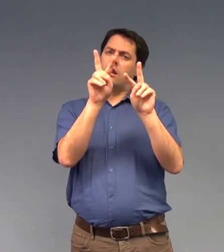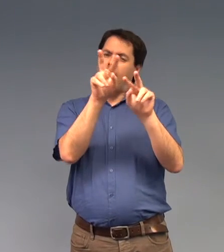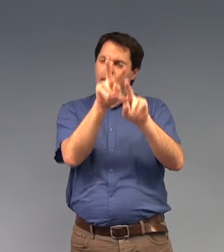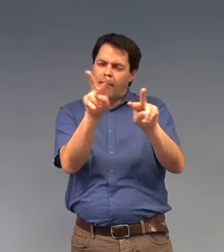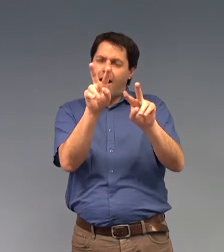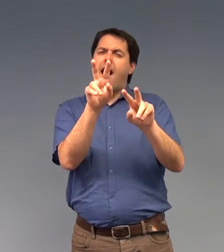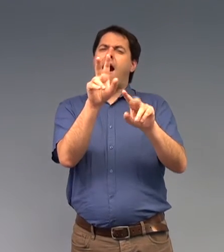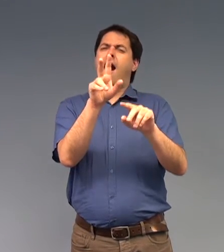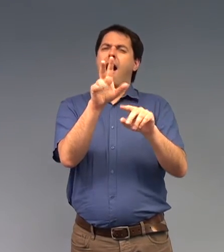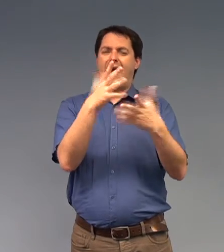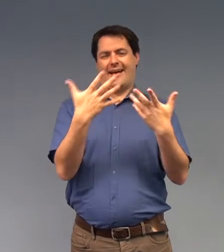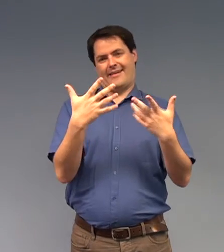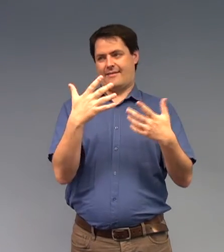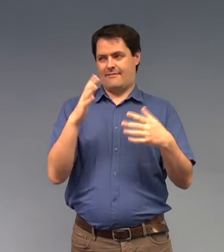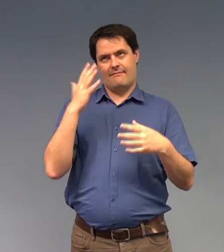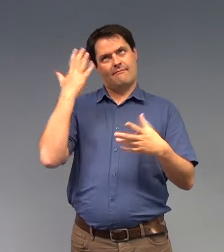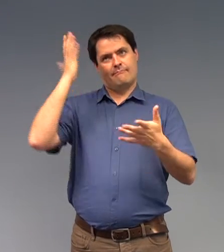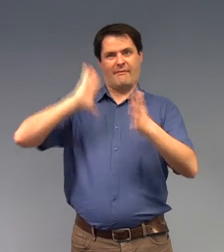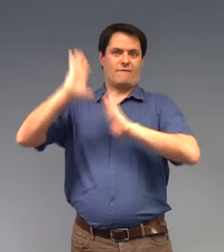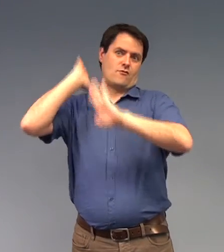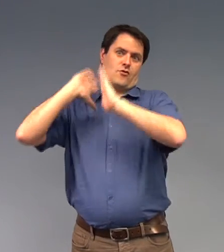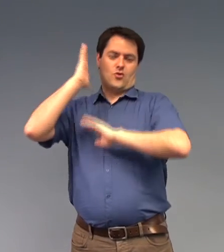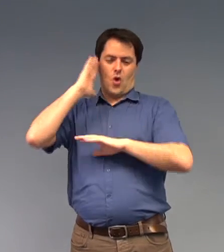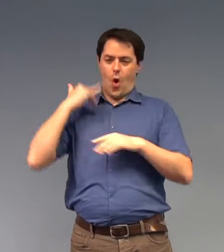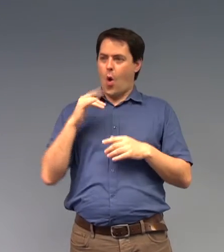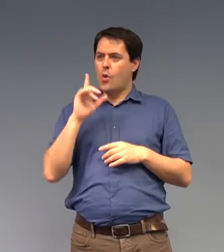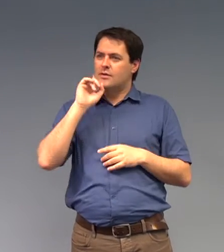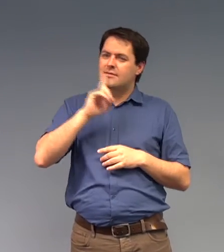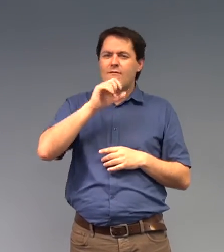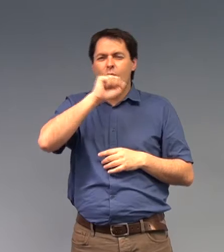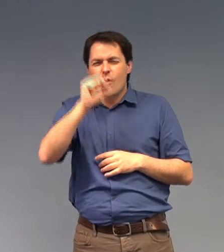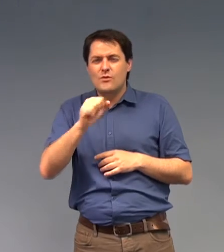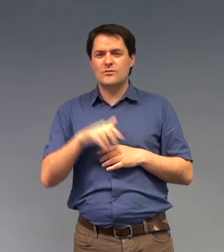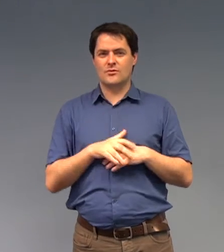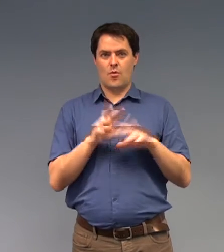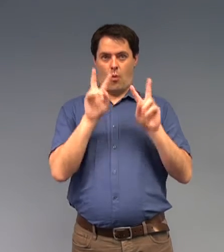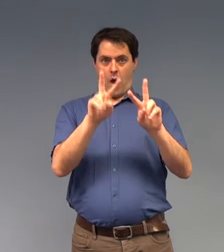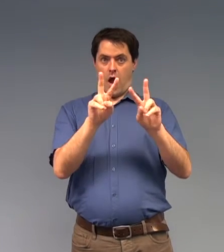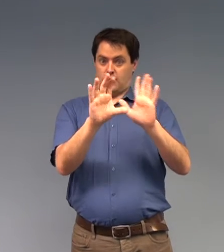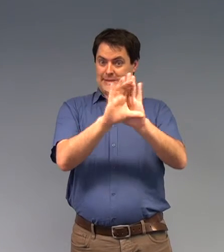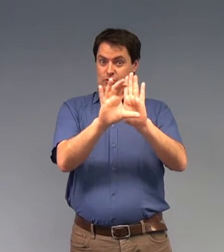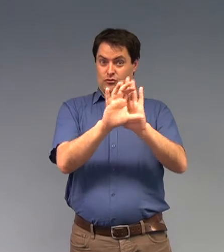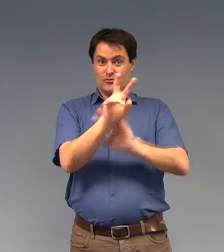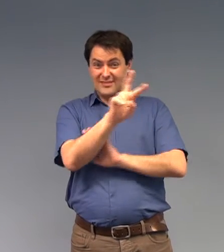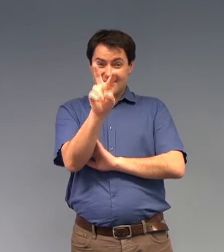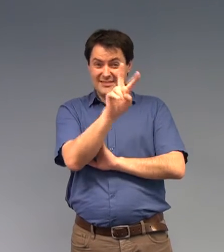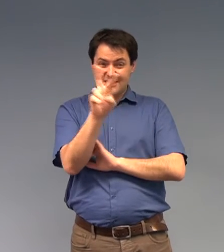Similar to the US, we lobbied for captions for television.